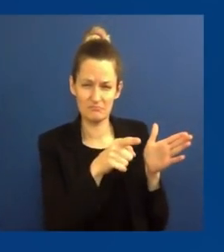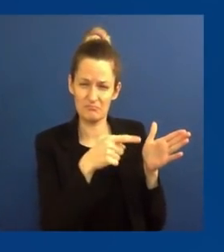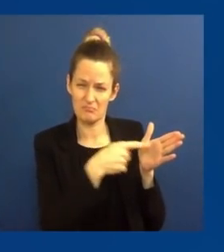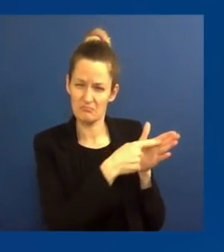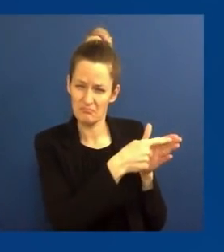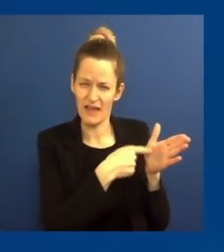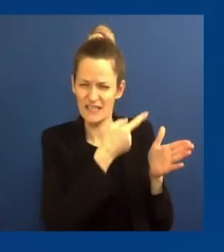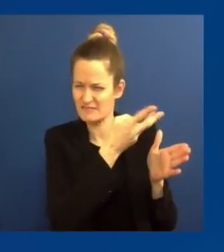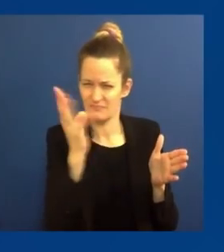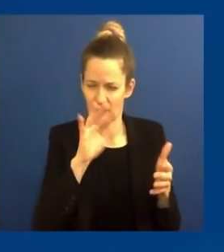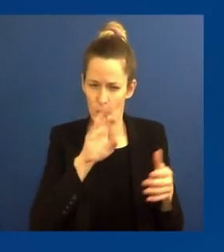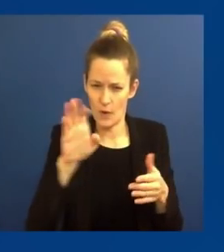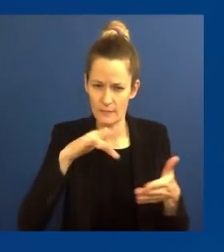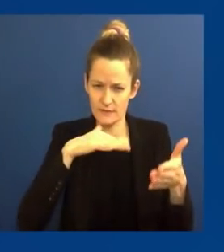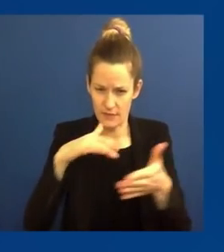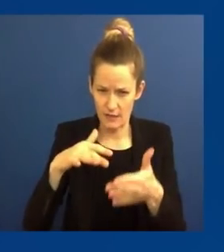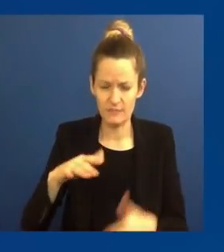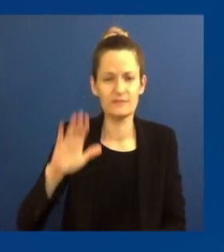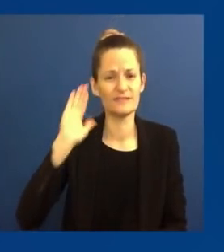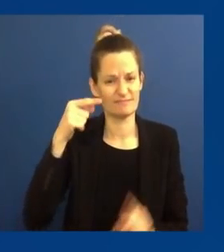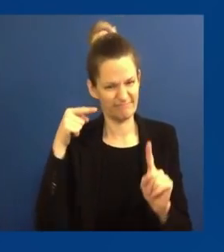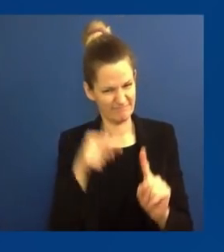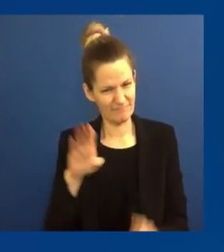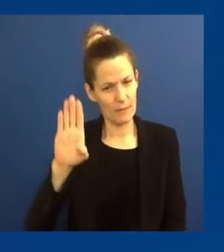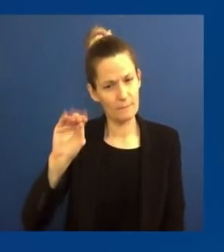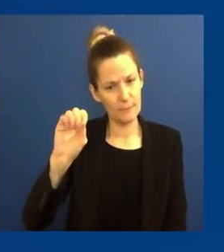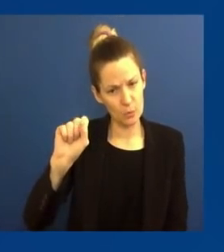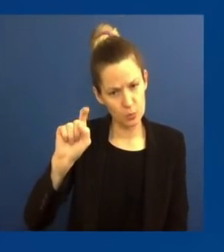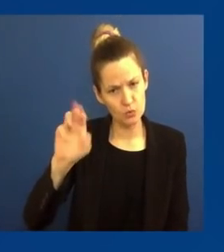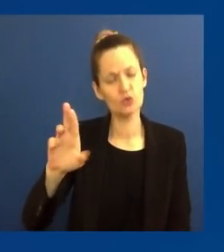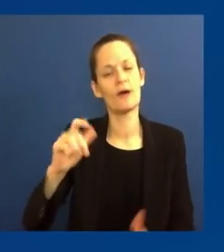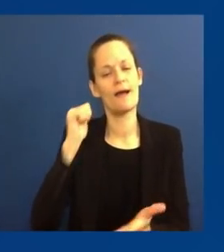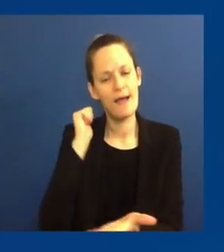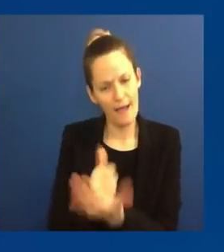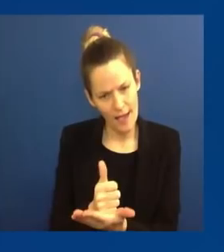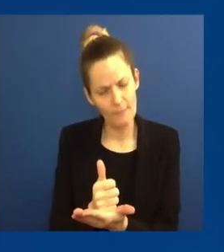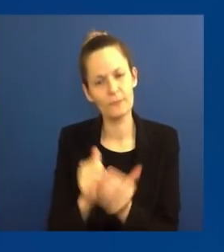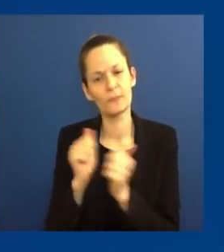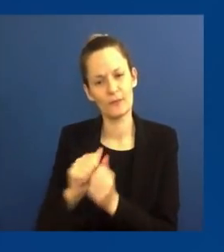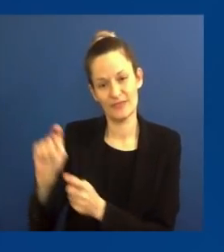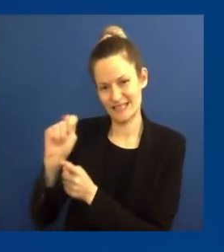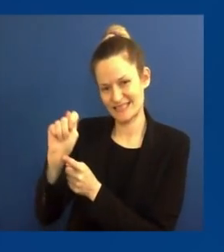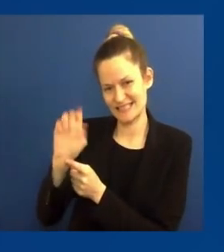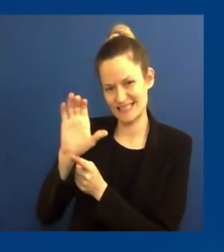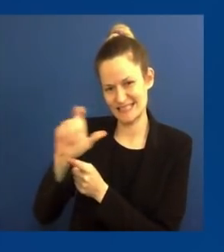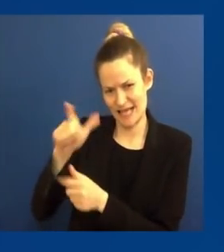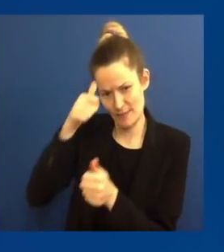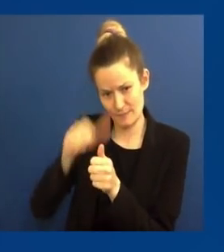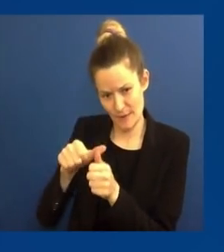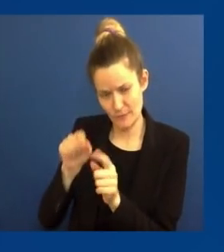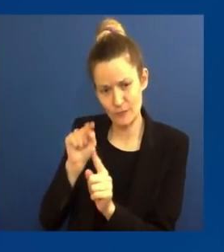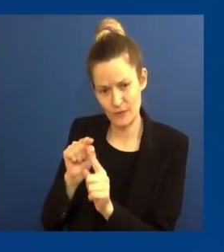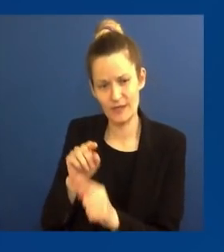Next slide. Now, getting back to what Dr. Walensky said. These are data from the UK.